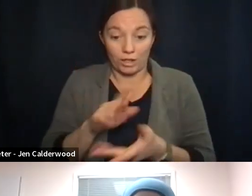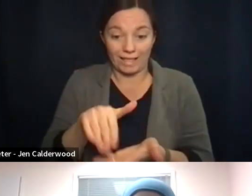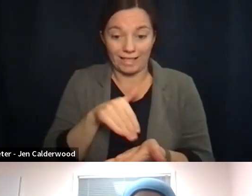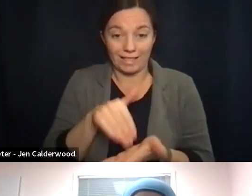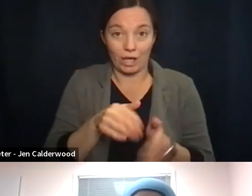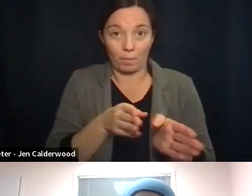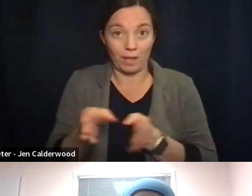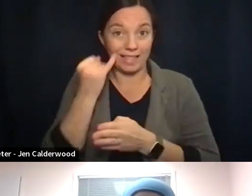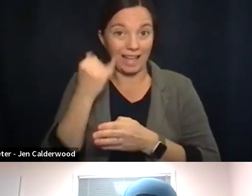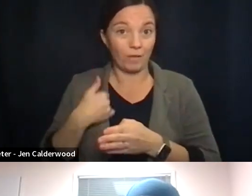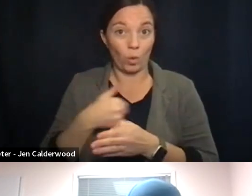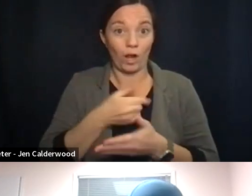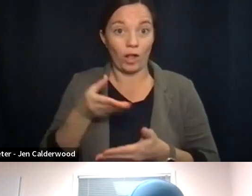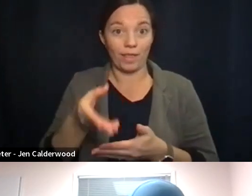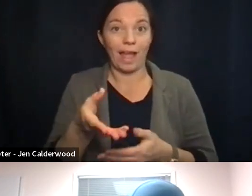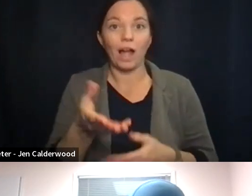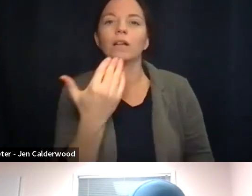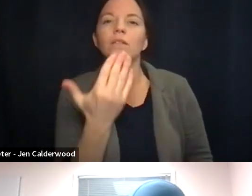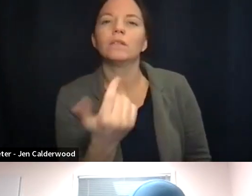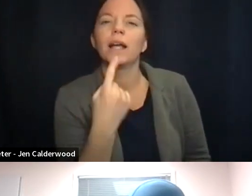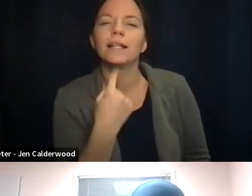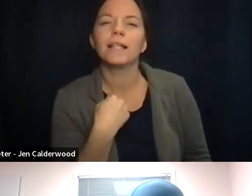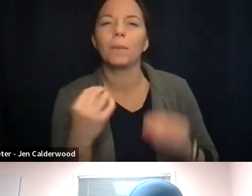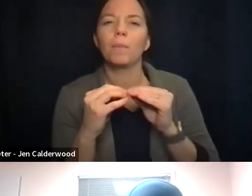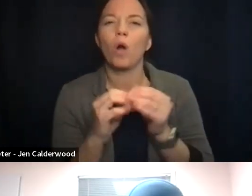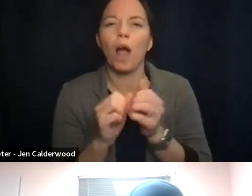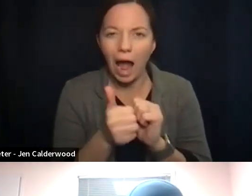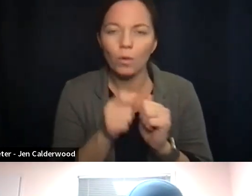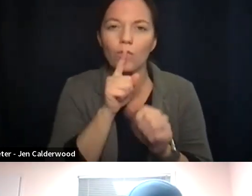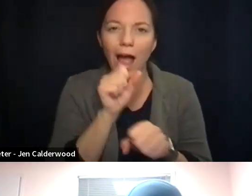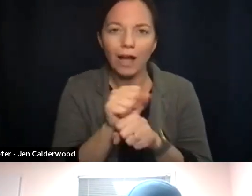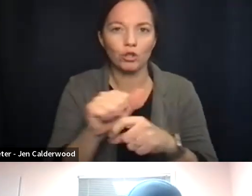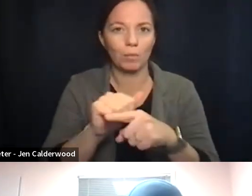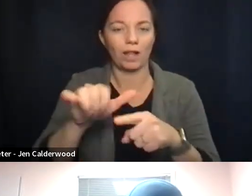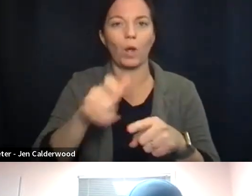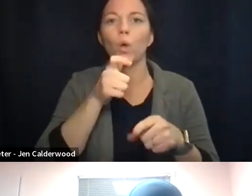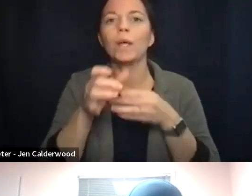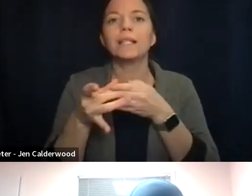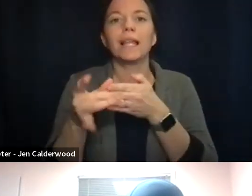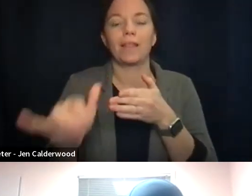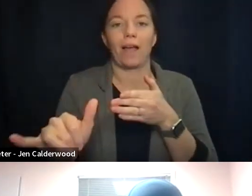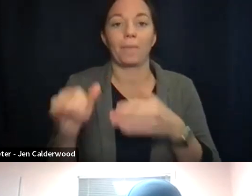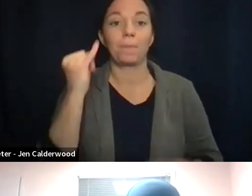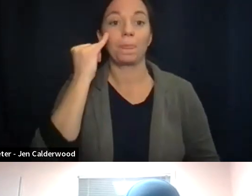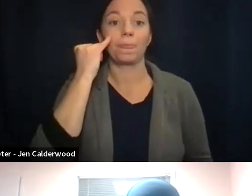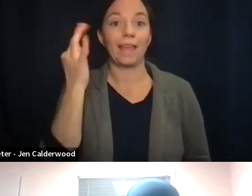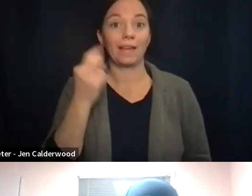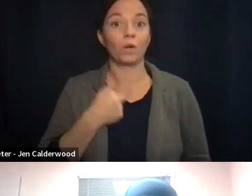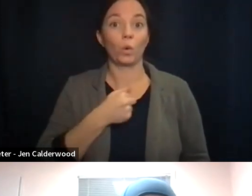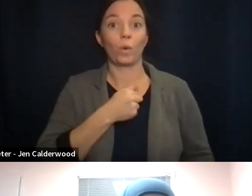But I will say this is one way that sales and so can be a part of that process when you're at those meetings, and they start talking about person centered plans. If we from Il are sitting at that table and go tell me more about that. When meeting and they talk about person centered plans people from IL tell me more about that. How is that being done.